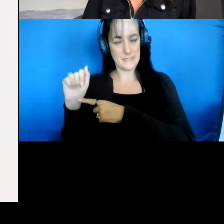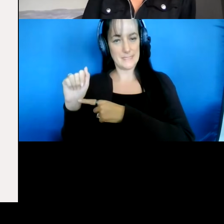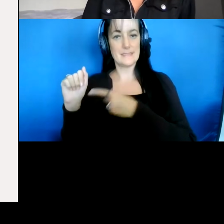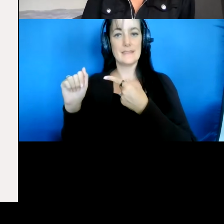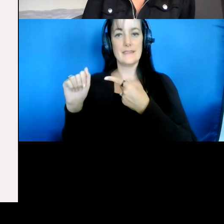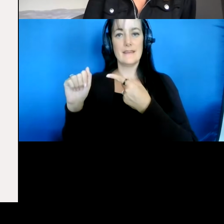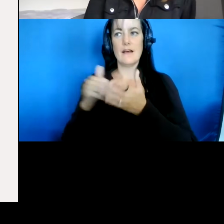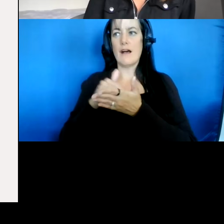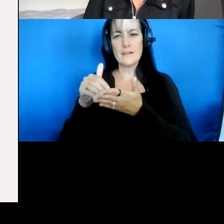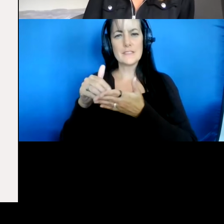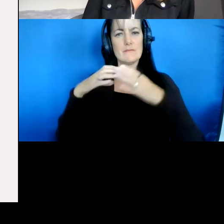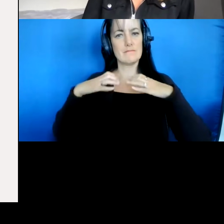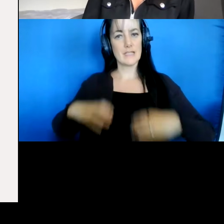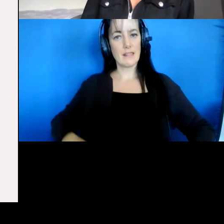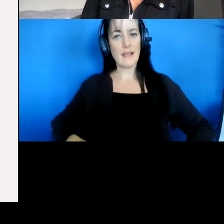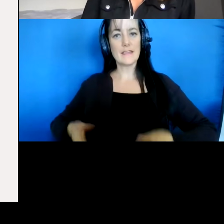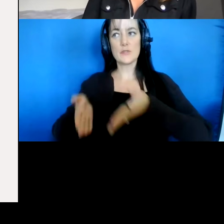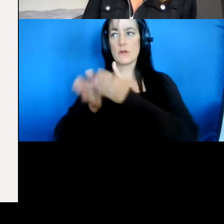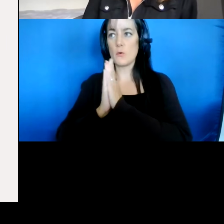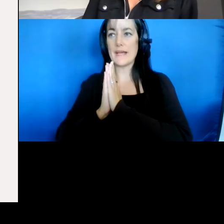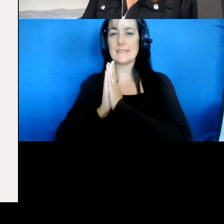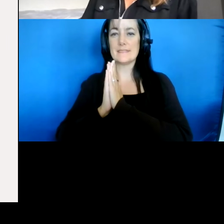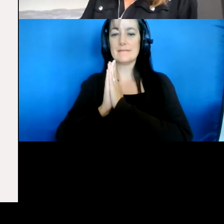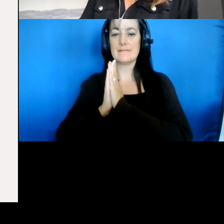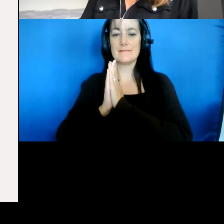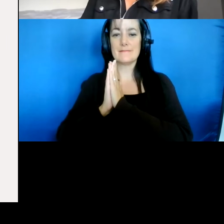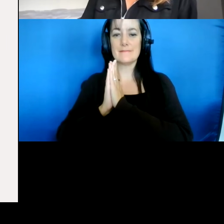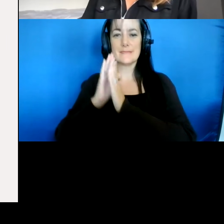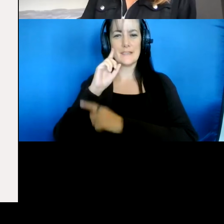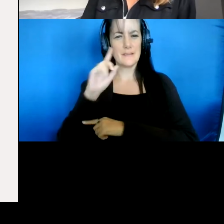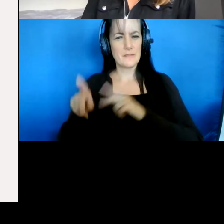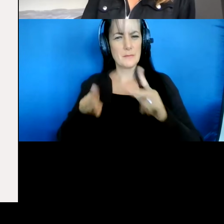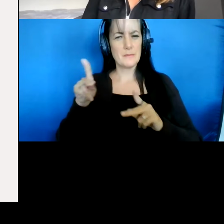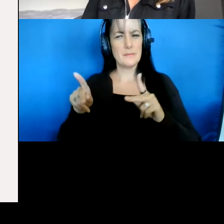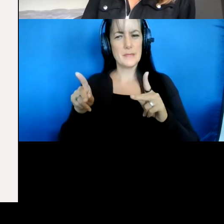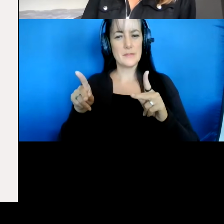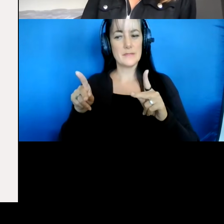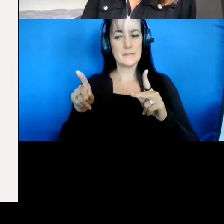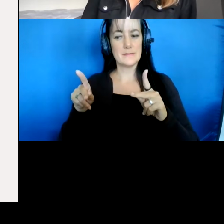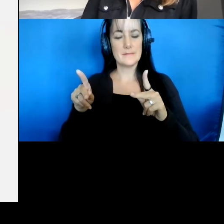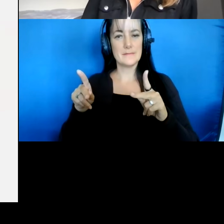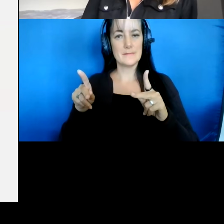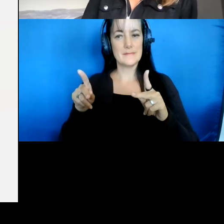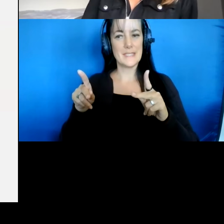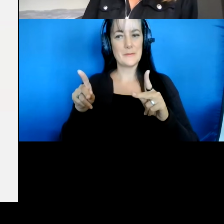will ask us to include people who are keyboard only users, and they quote, keyboard only